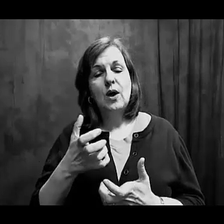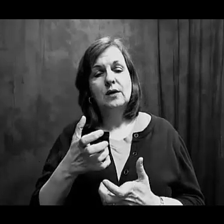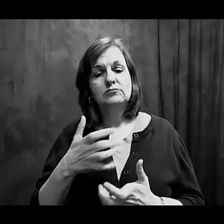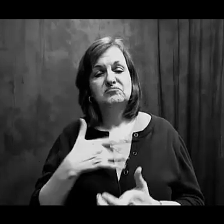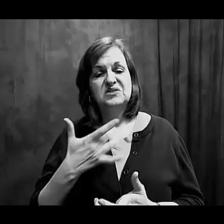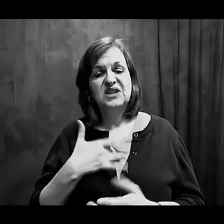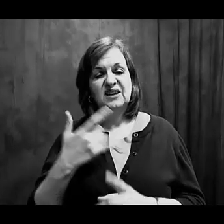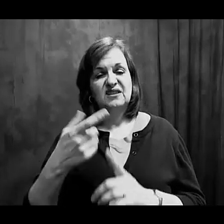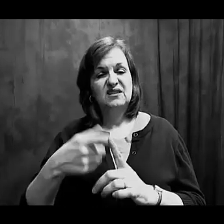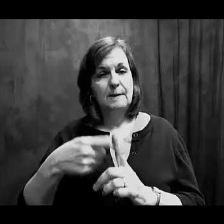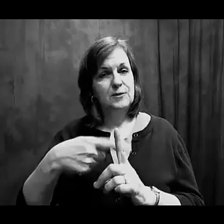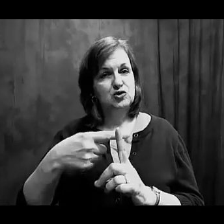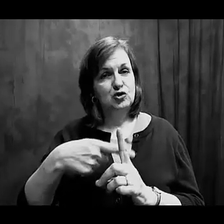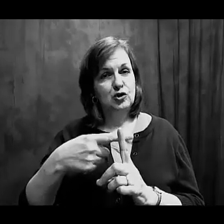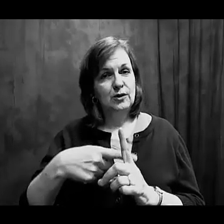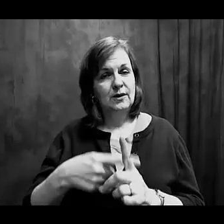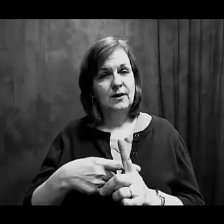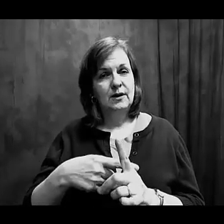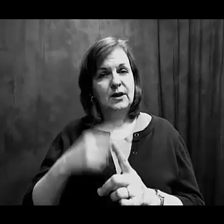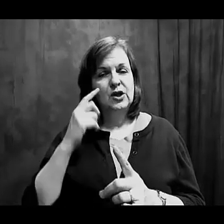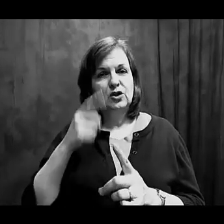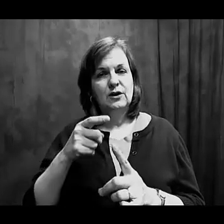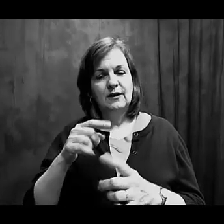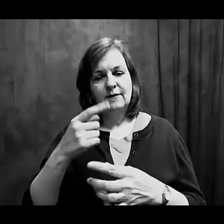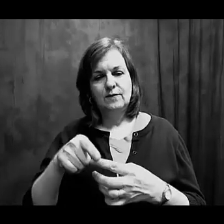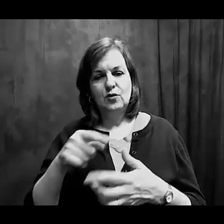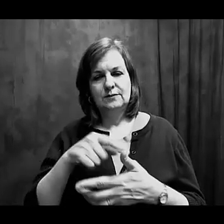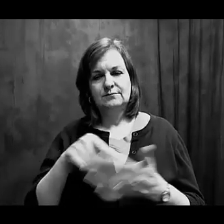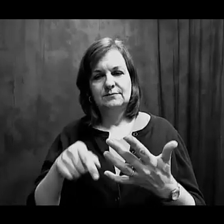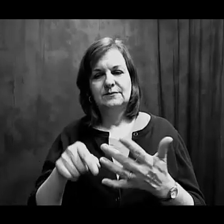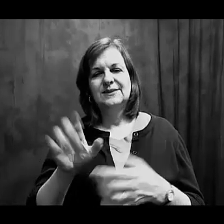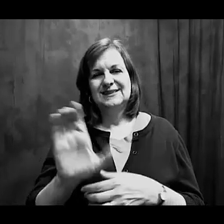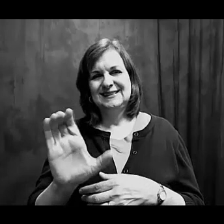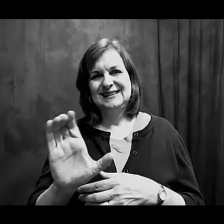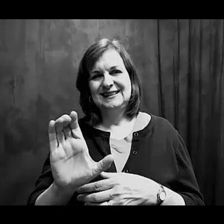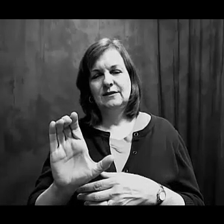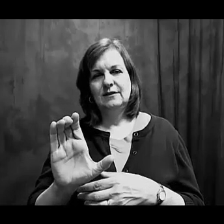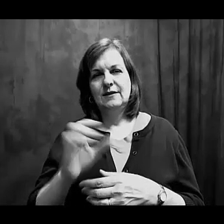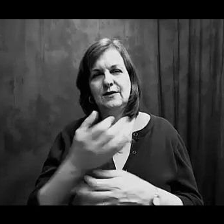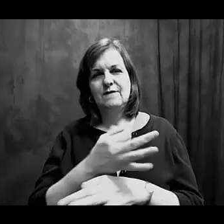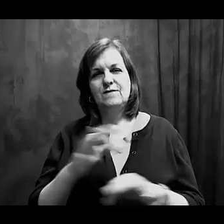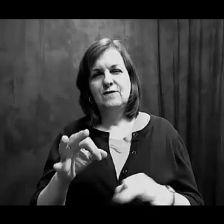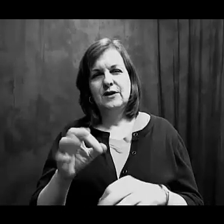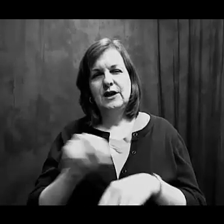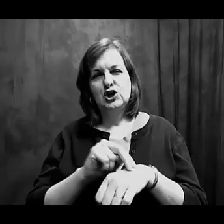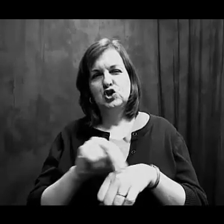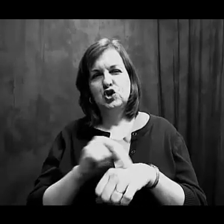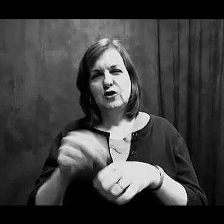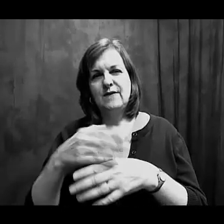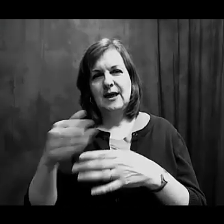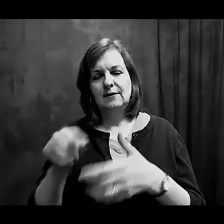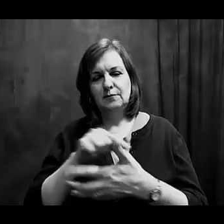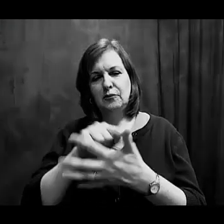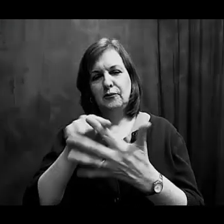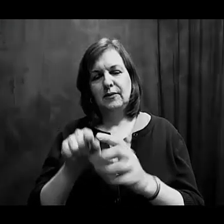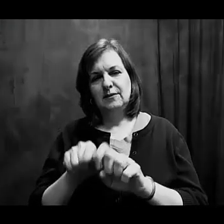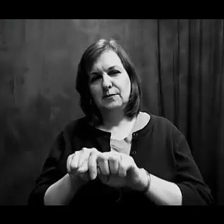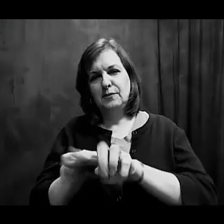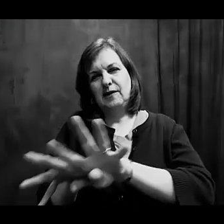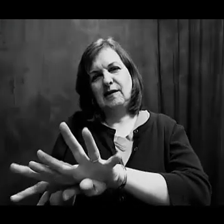if we look for these free nerve endings or letter C here these are gonna be associated with